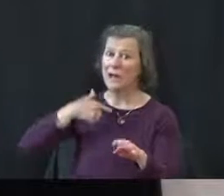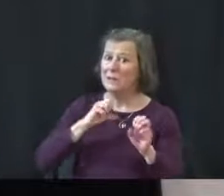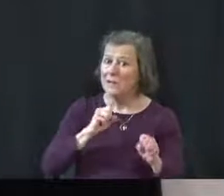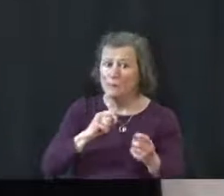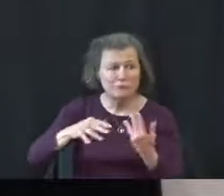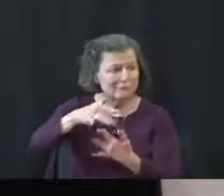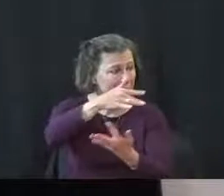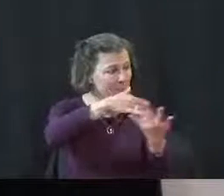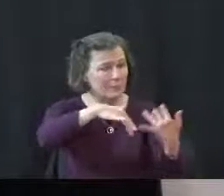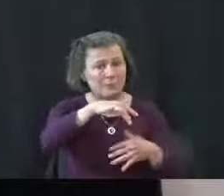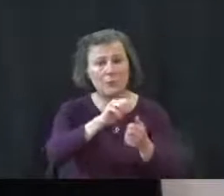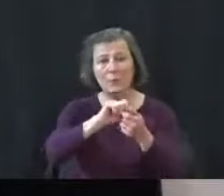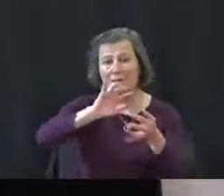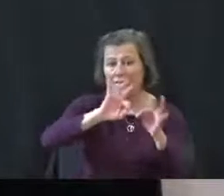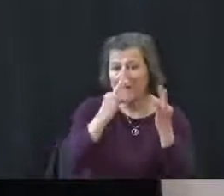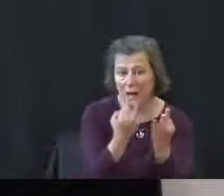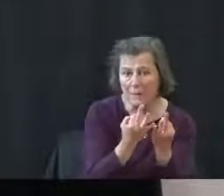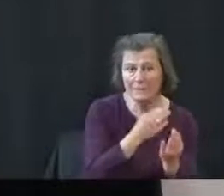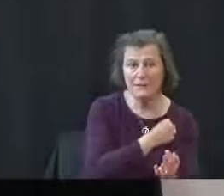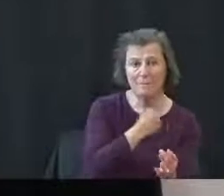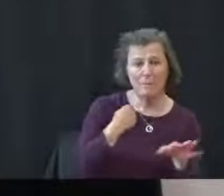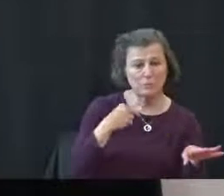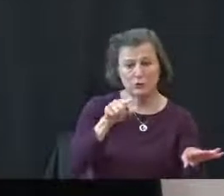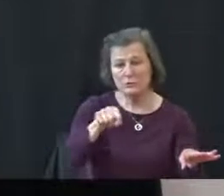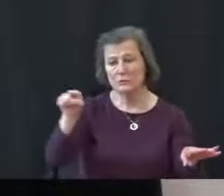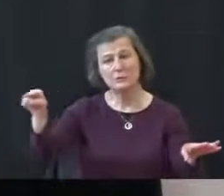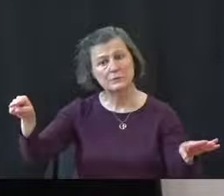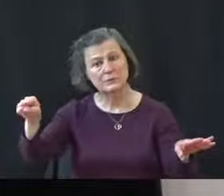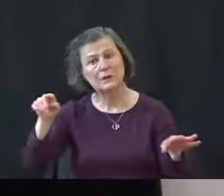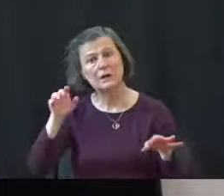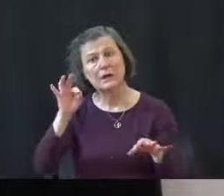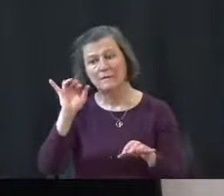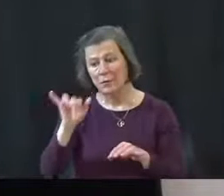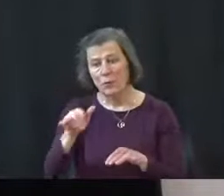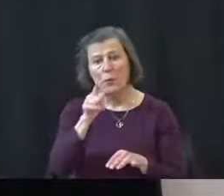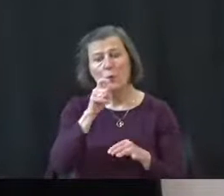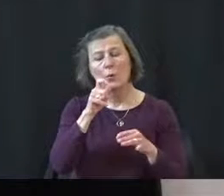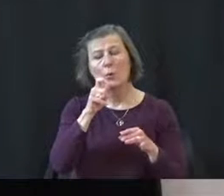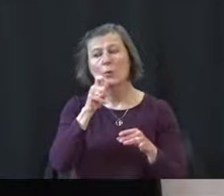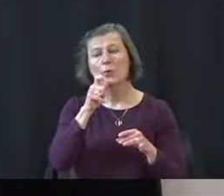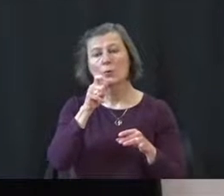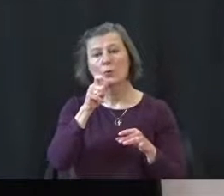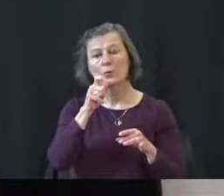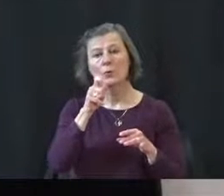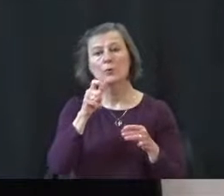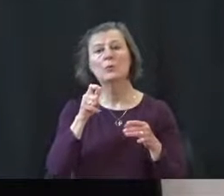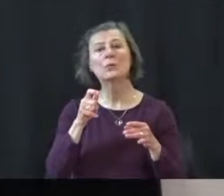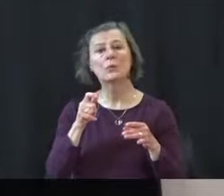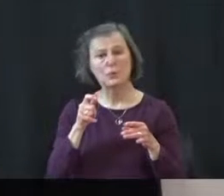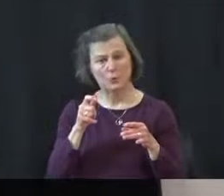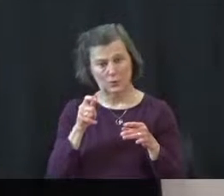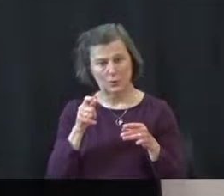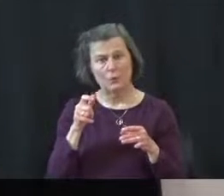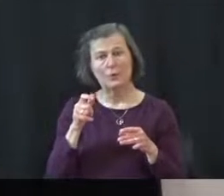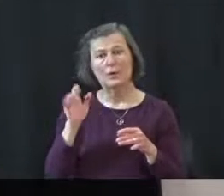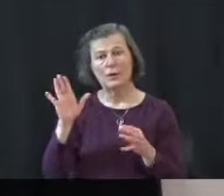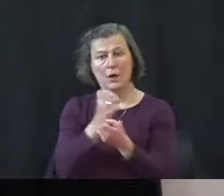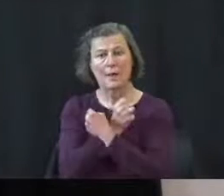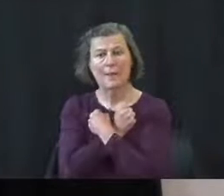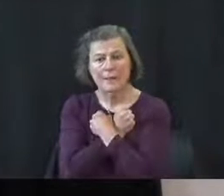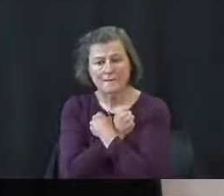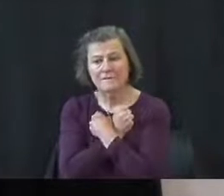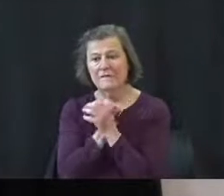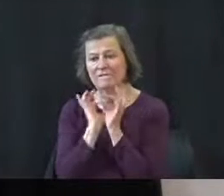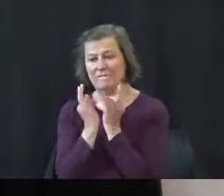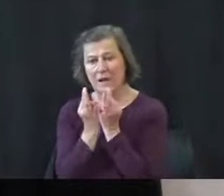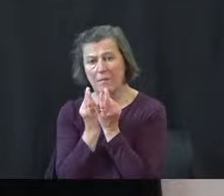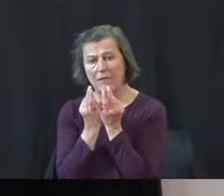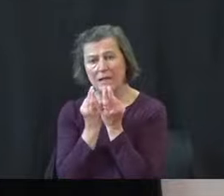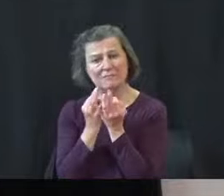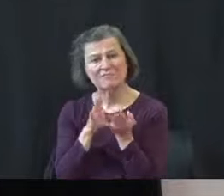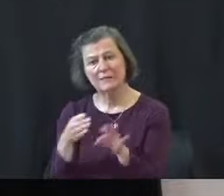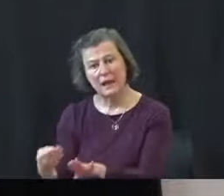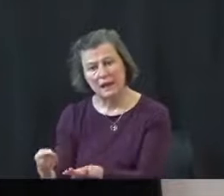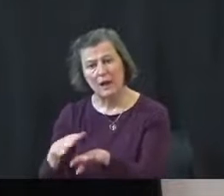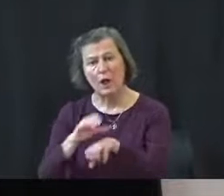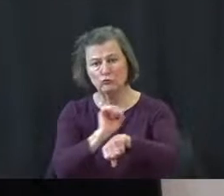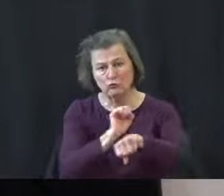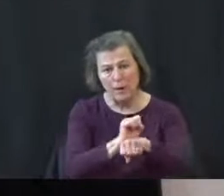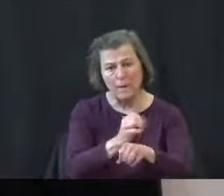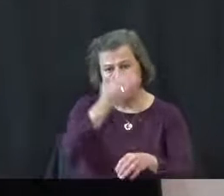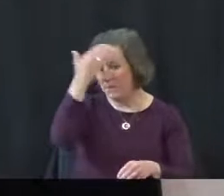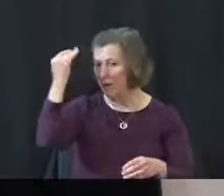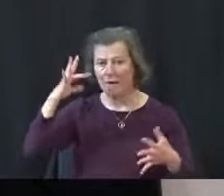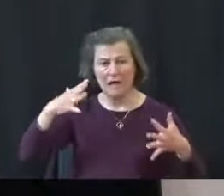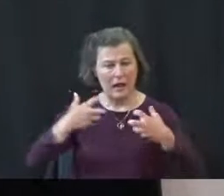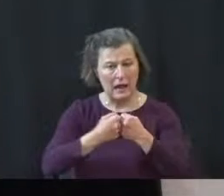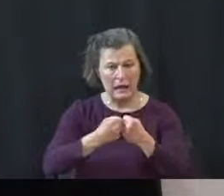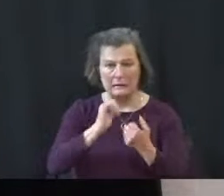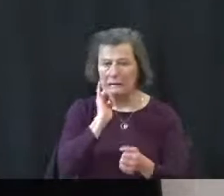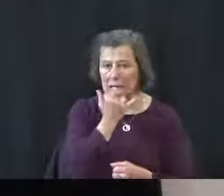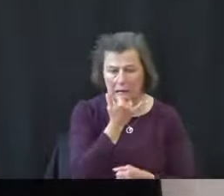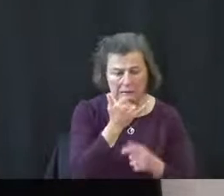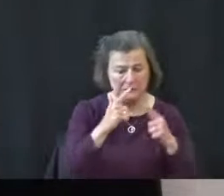family members of those who have lost loved ones on the job to accidents.